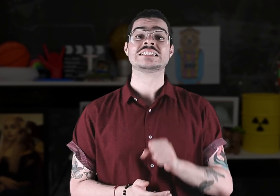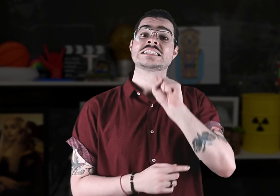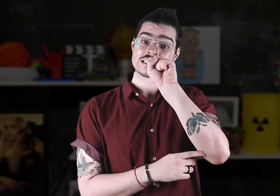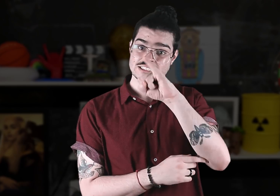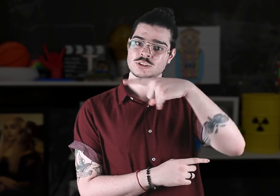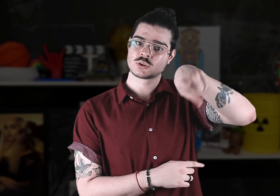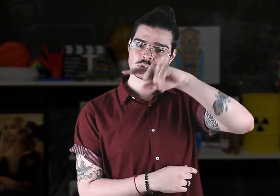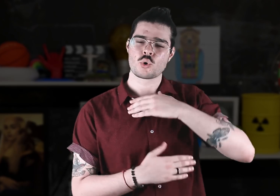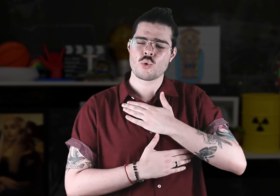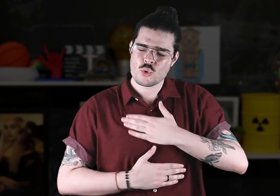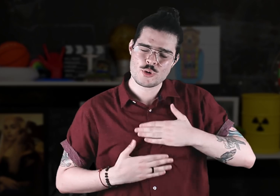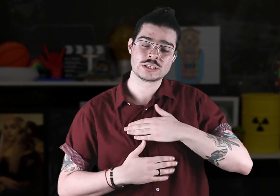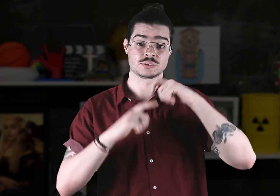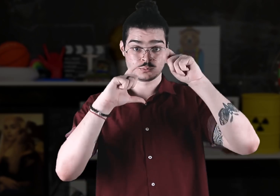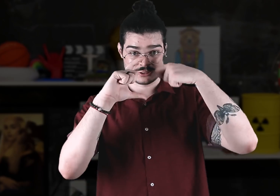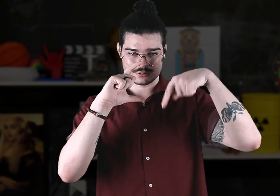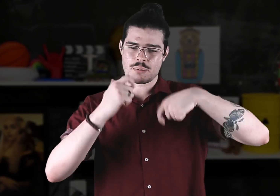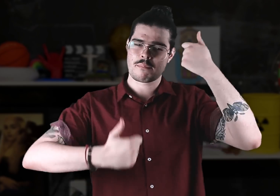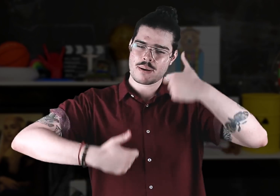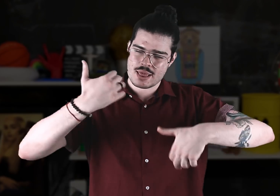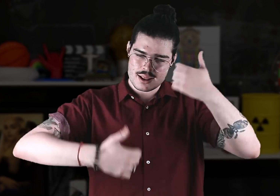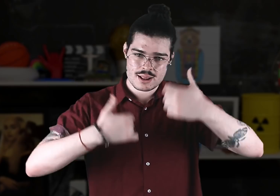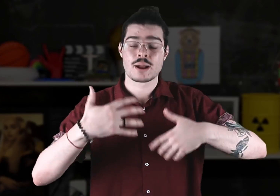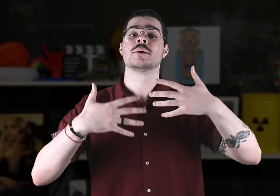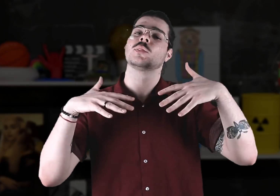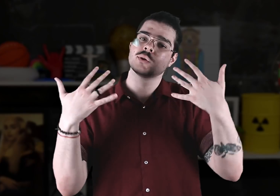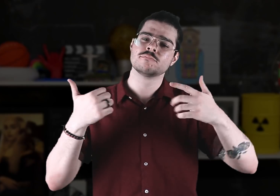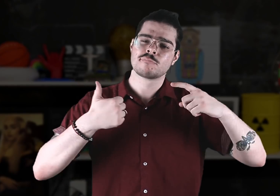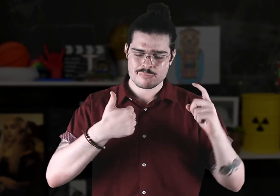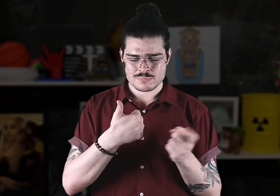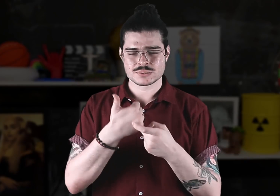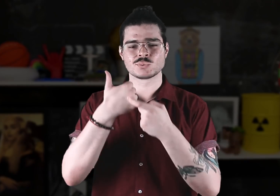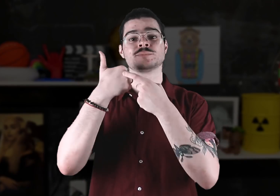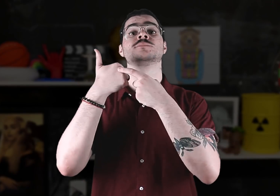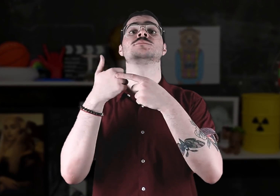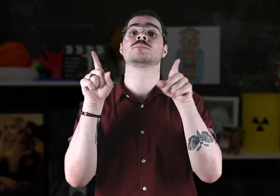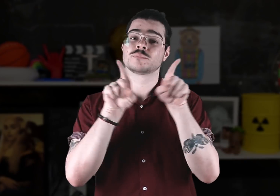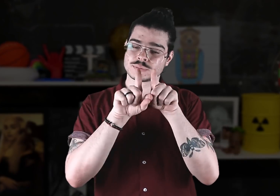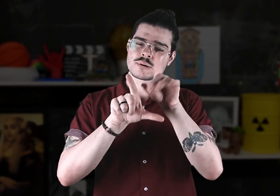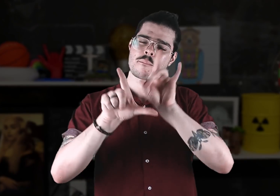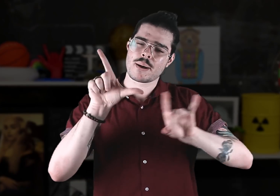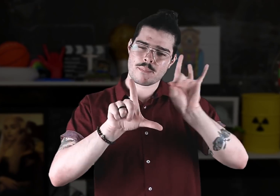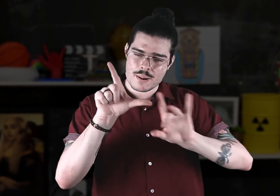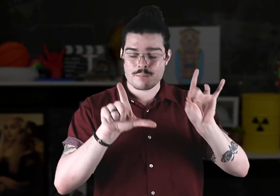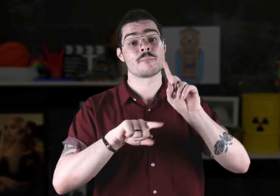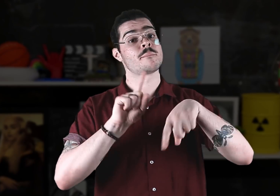If you liked this video, leave your like here, share it with everyone!